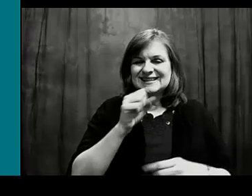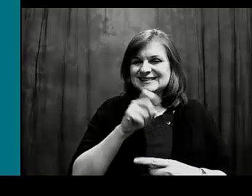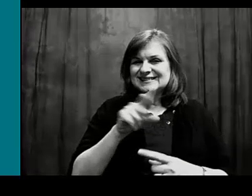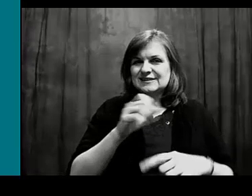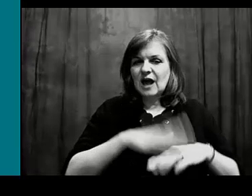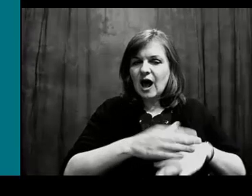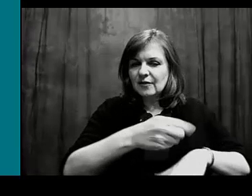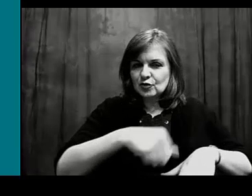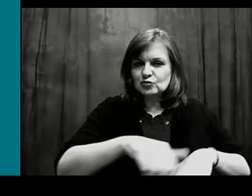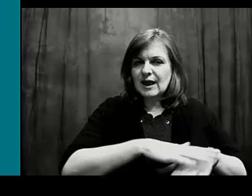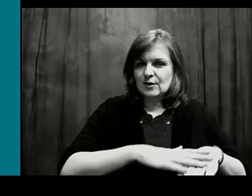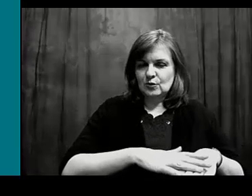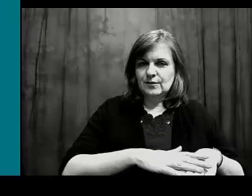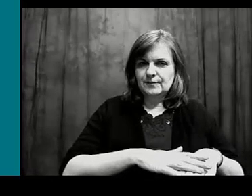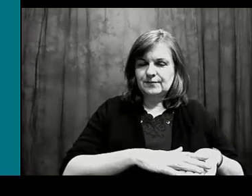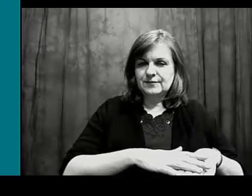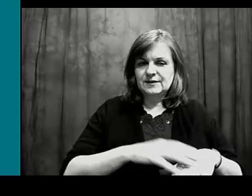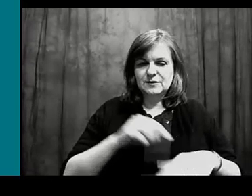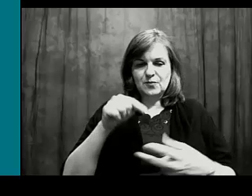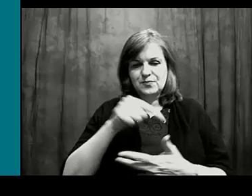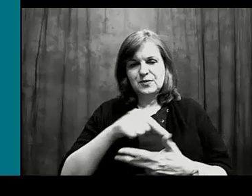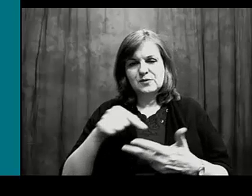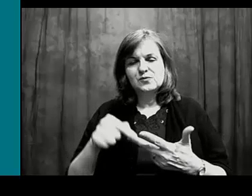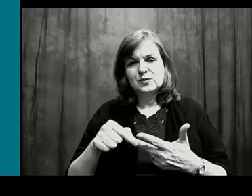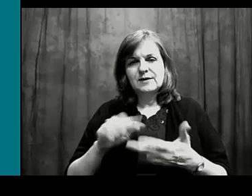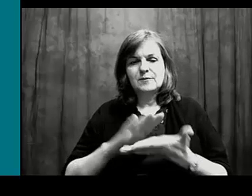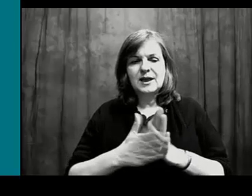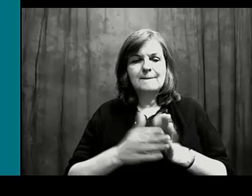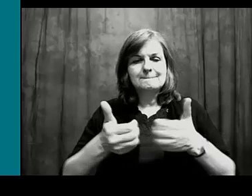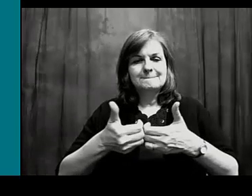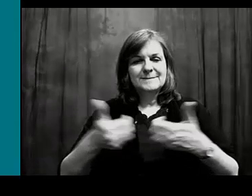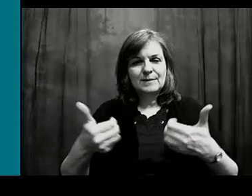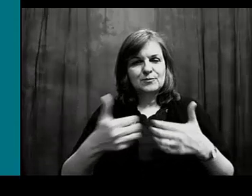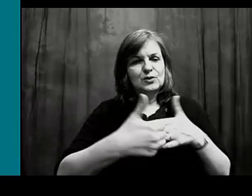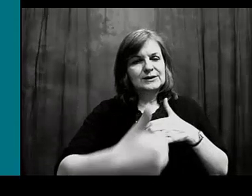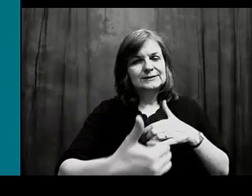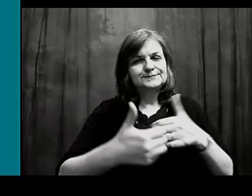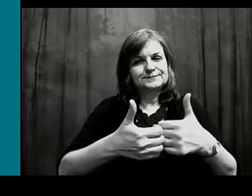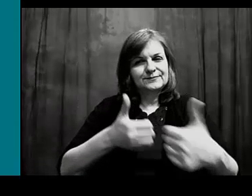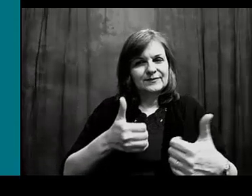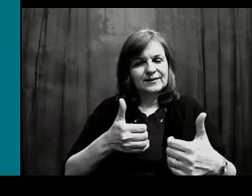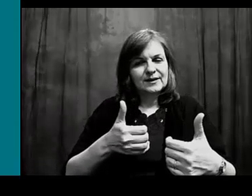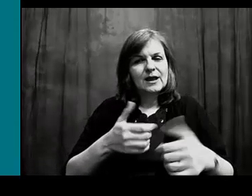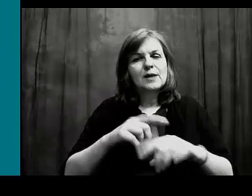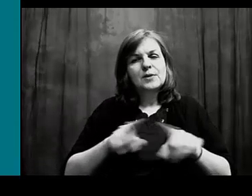so what we have to look at is they've isolated themselves but by doing that